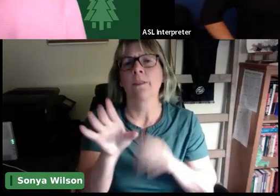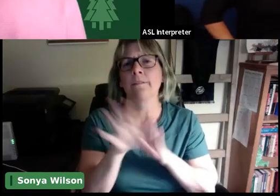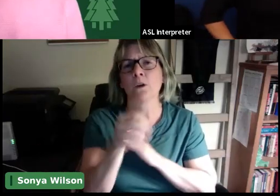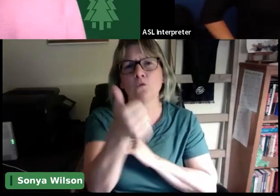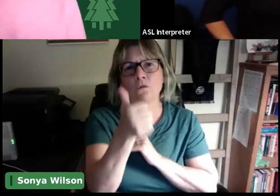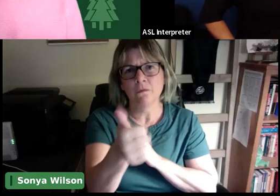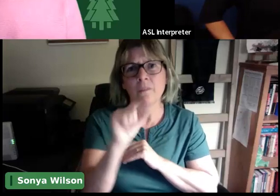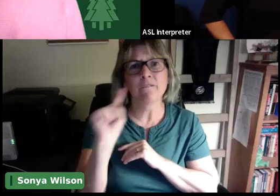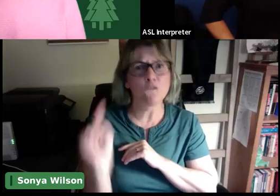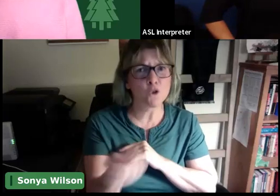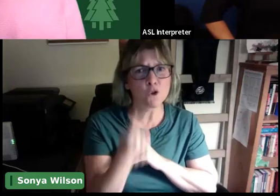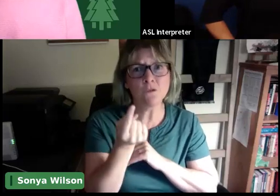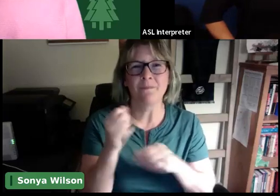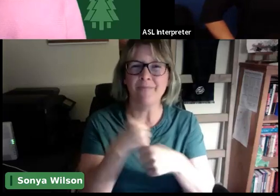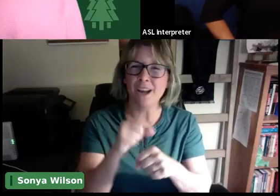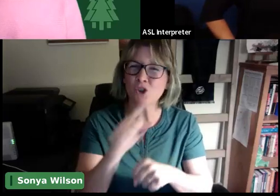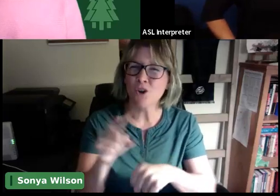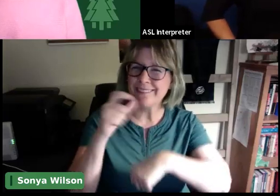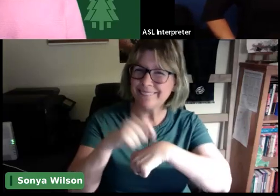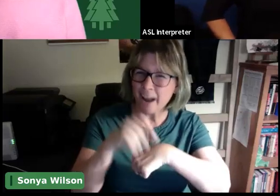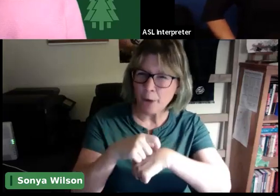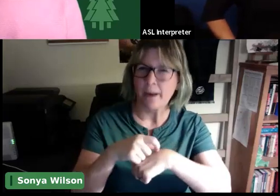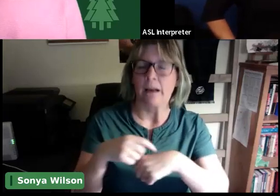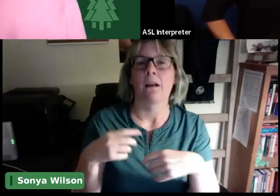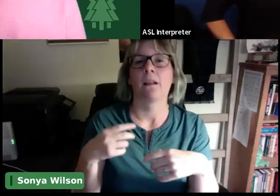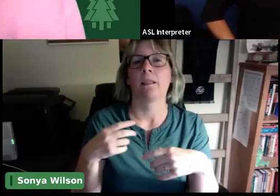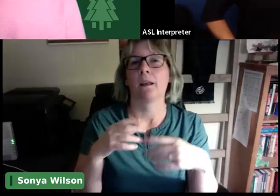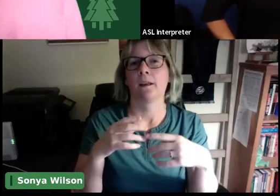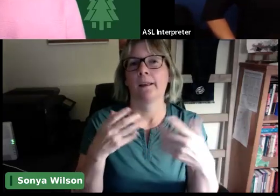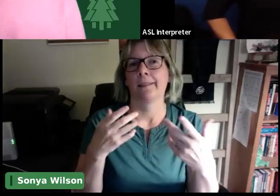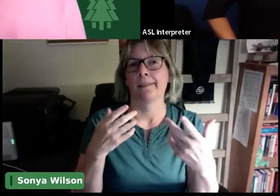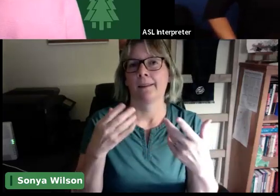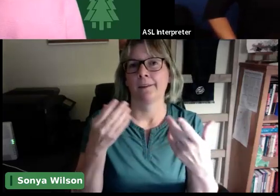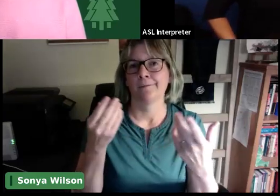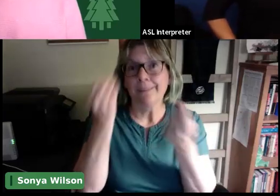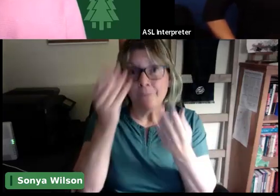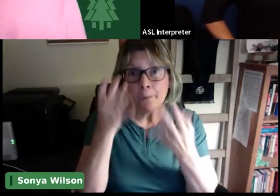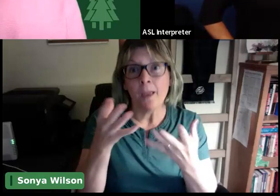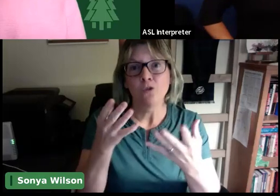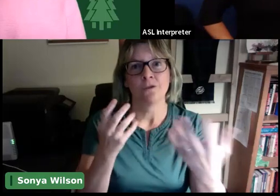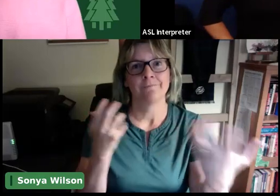make sure to watch the video and review the captions beforehand.